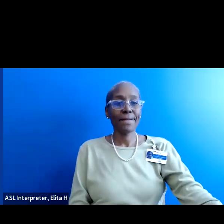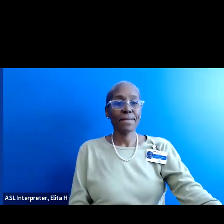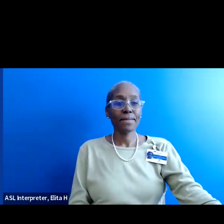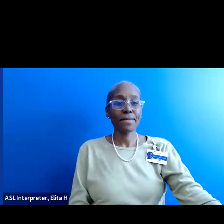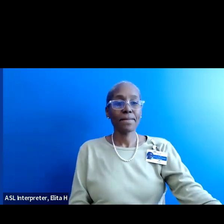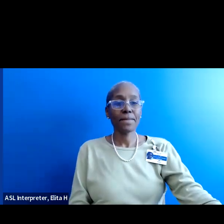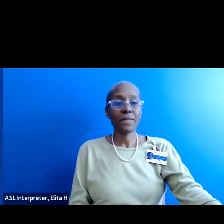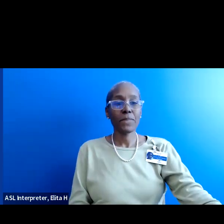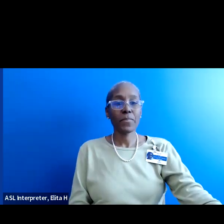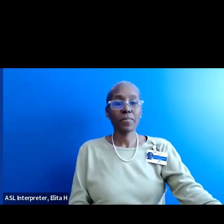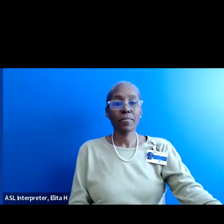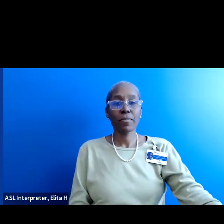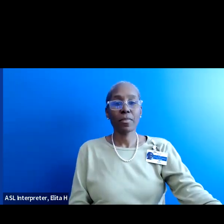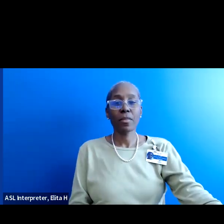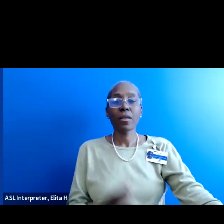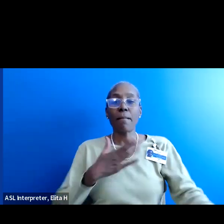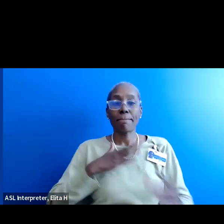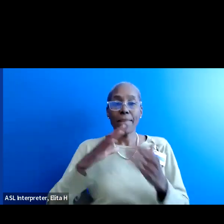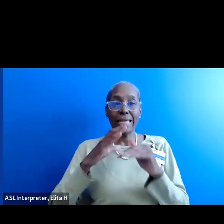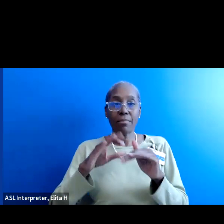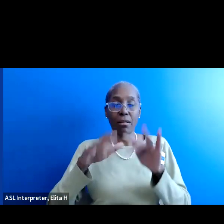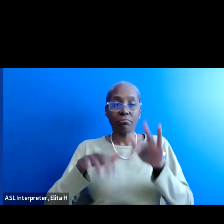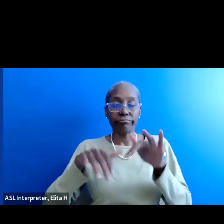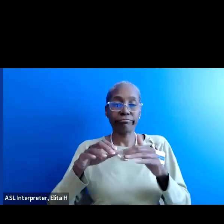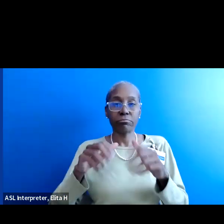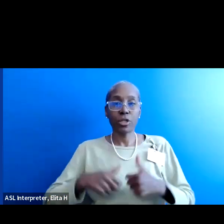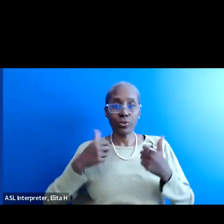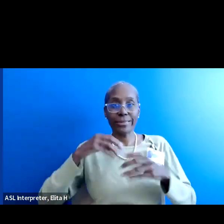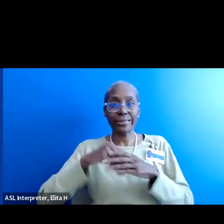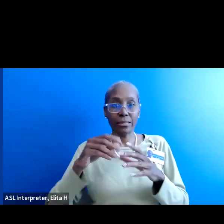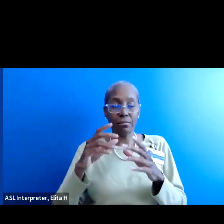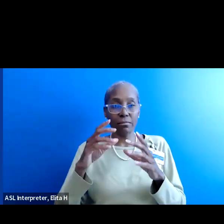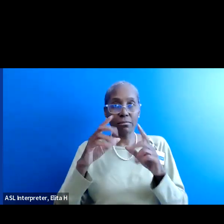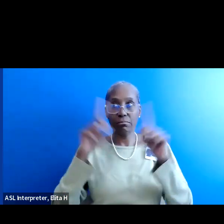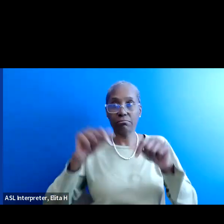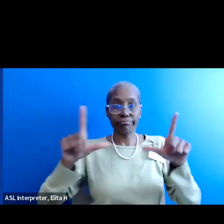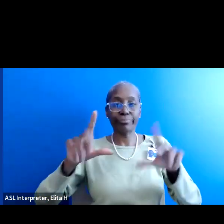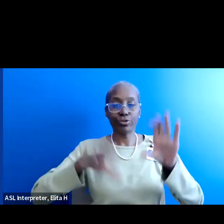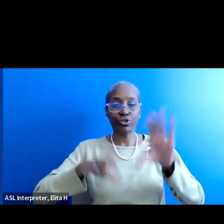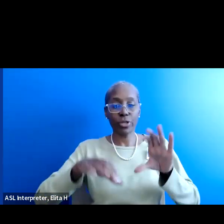All right, so I am dropping my email address in the chat now.